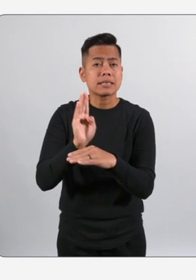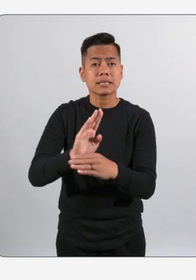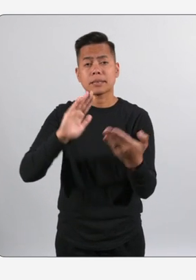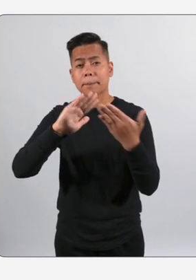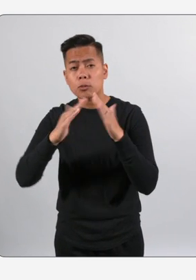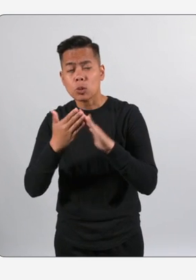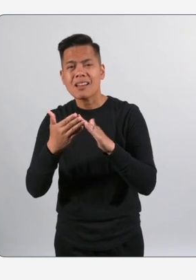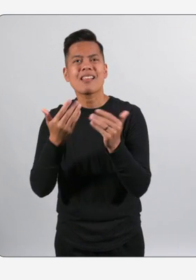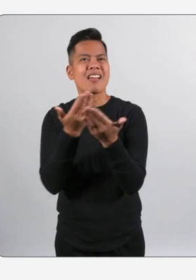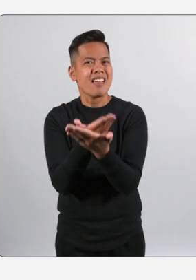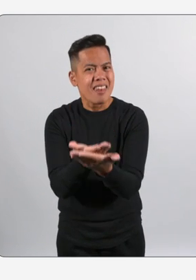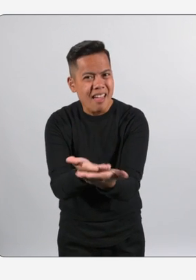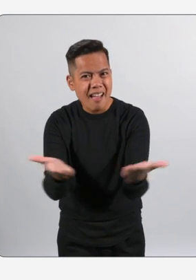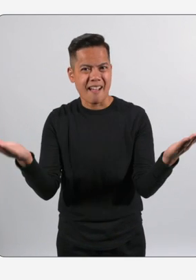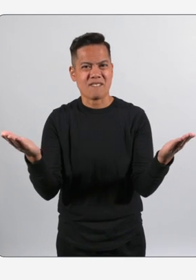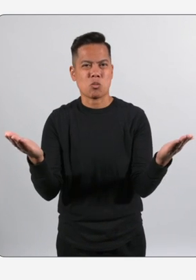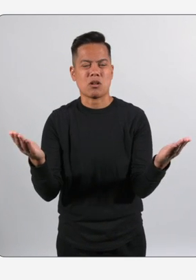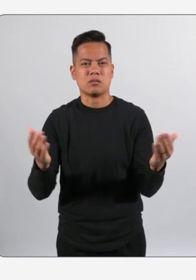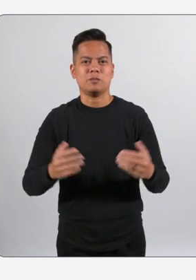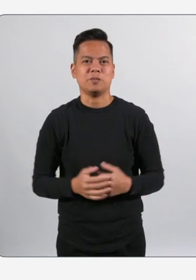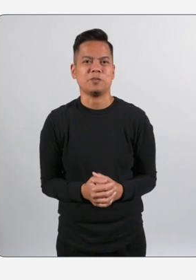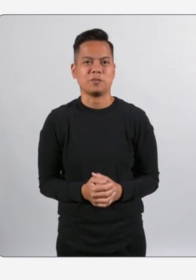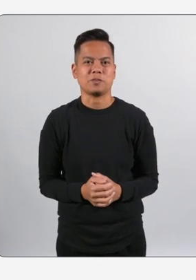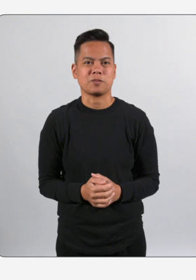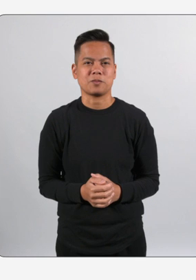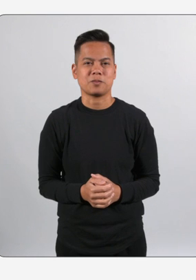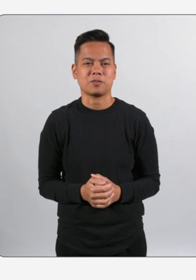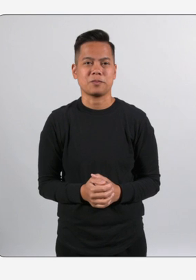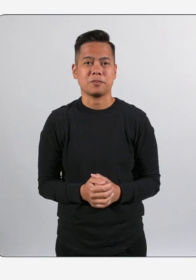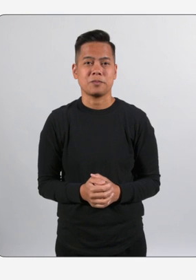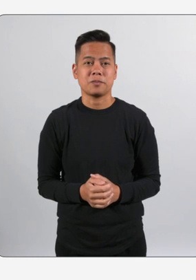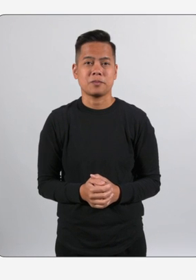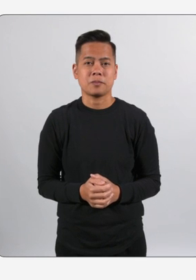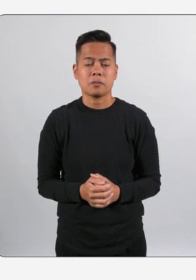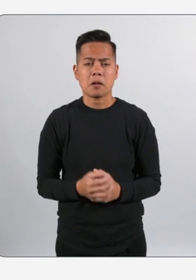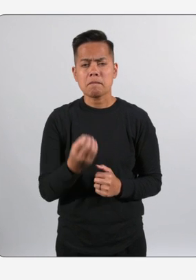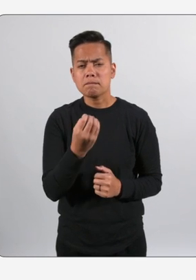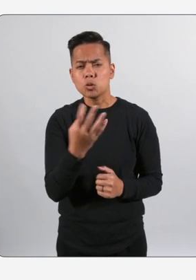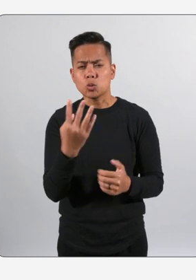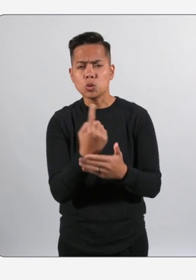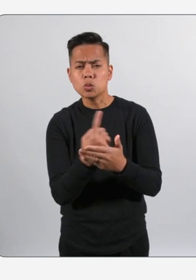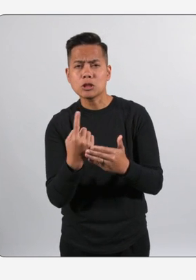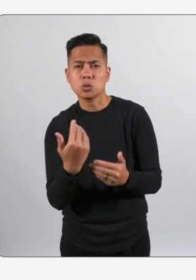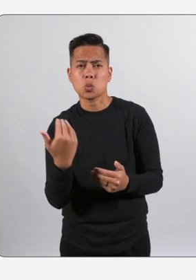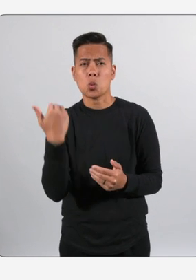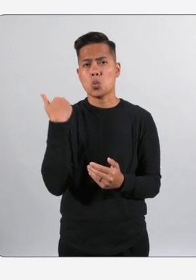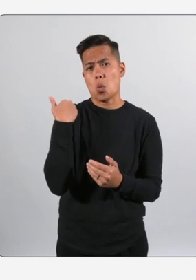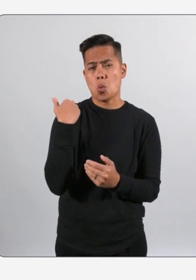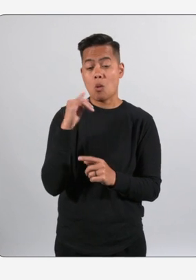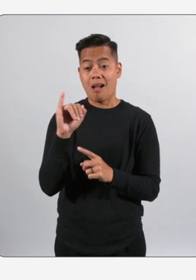communities, for everyone. A couple of weeks ago at I/O, we